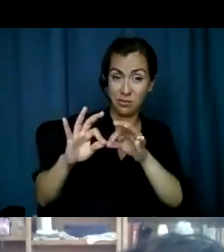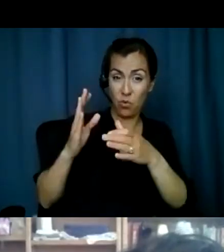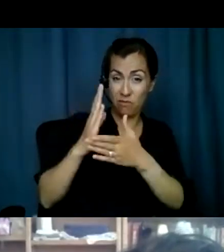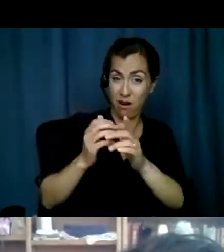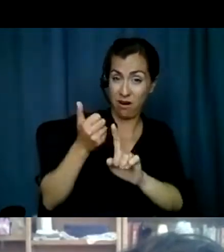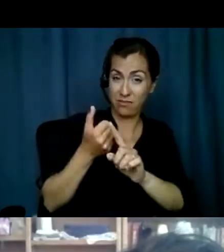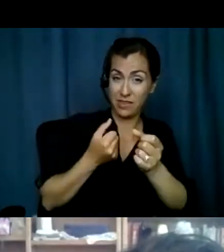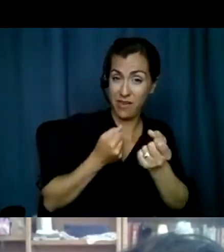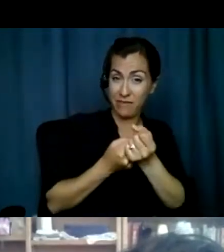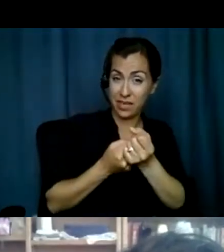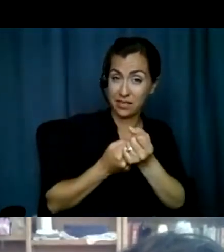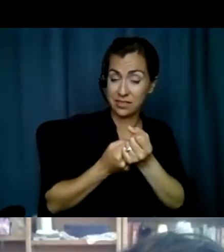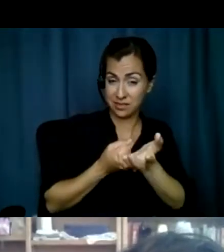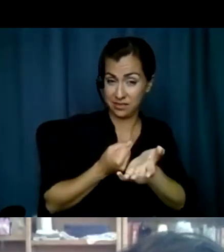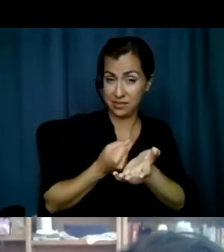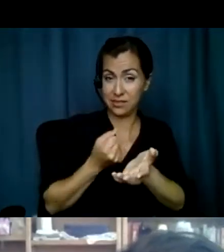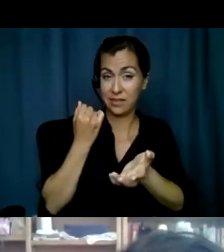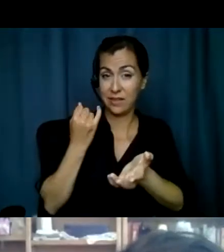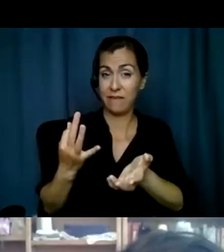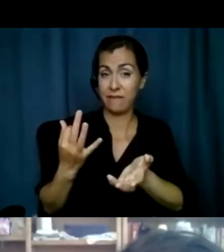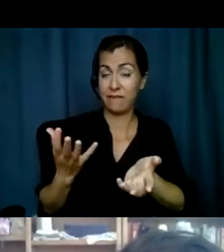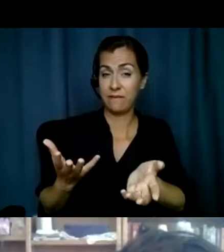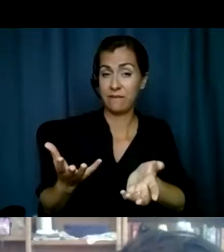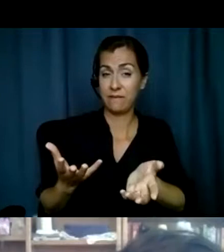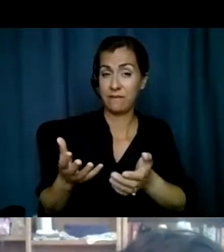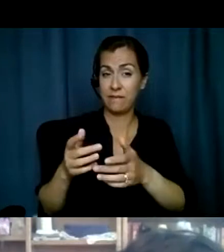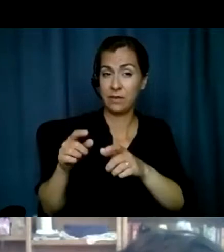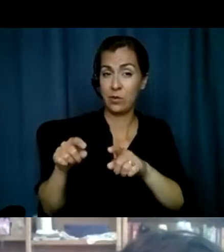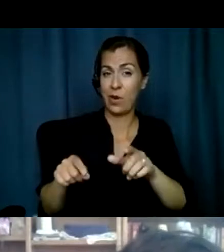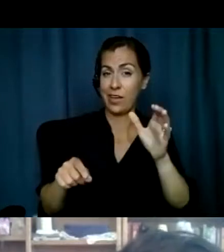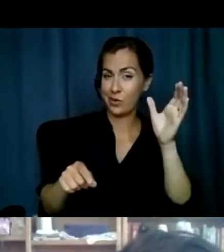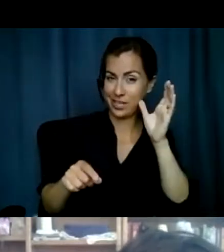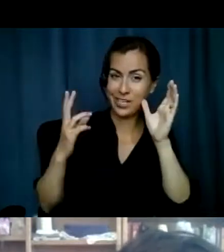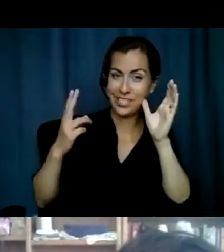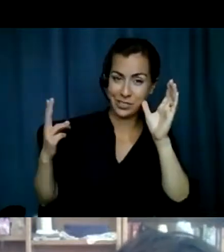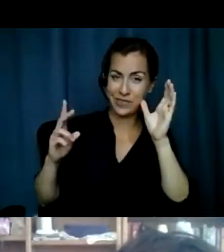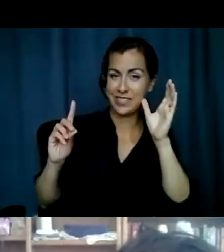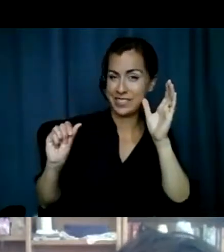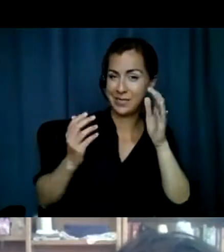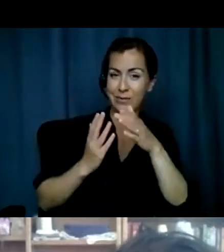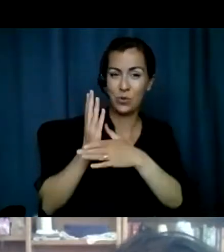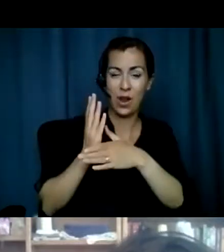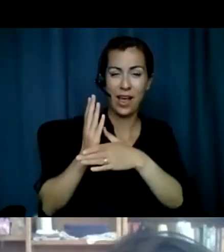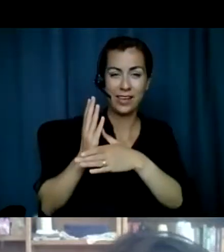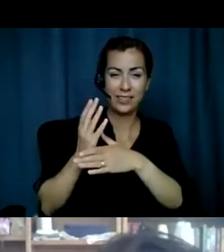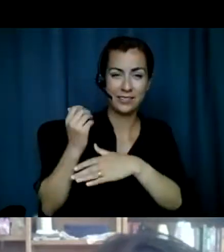I just, well I can't really- Crip Camp is a great